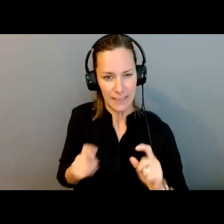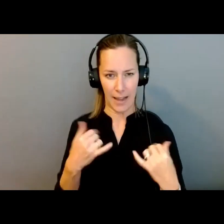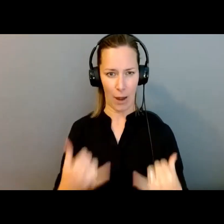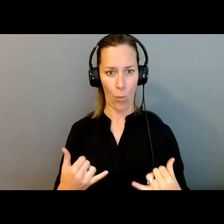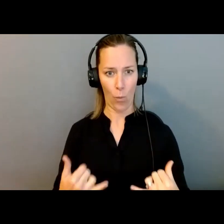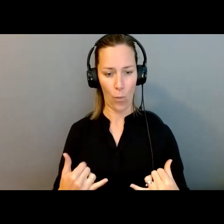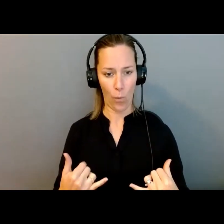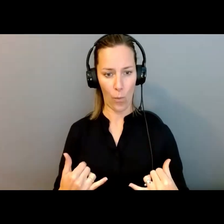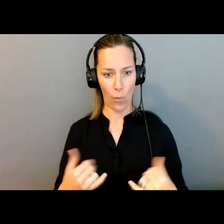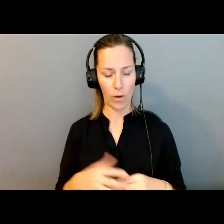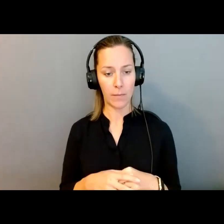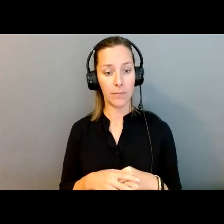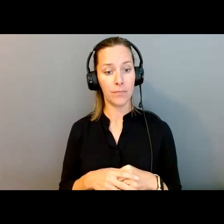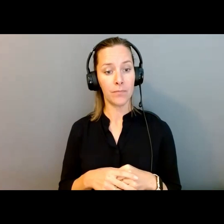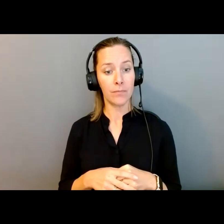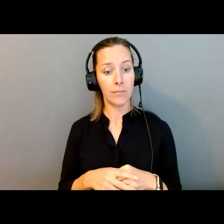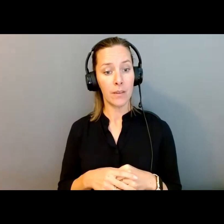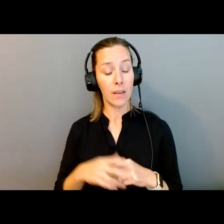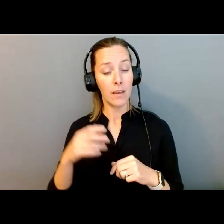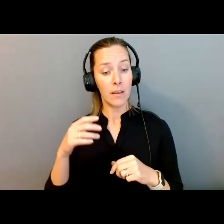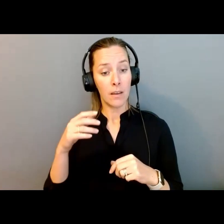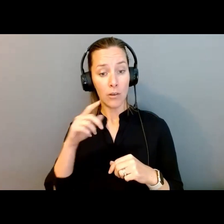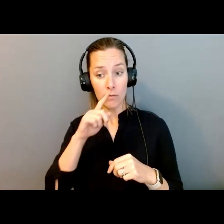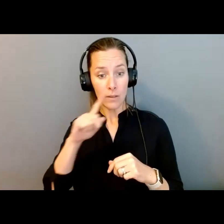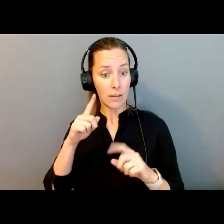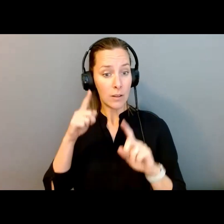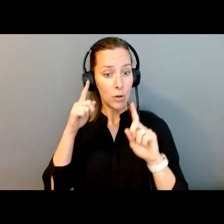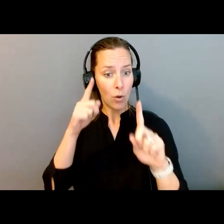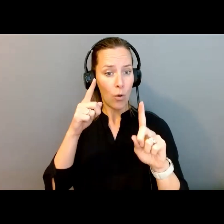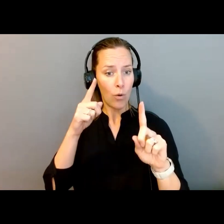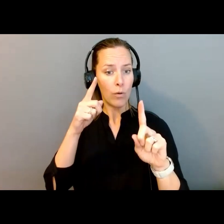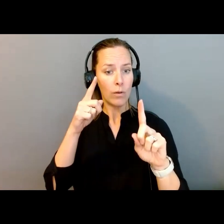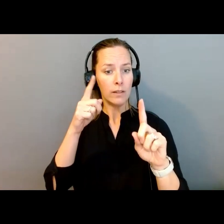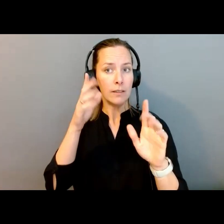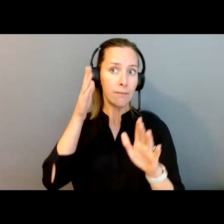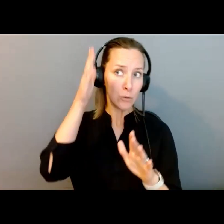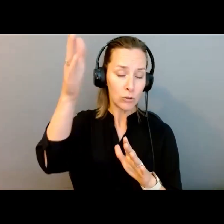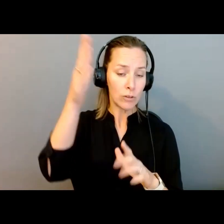And they're doing so in an effort to frame the future of disability and rehabilitation research.